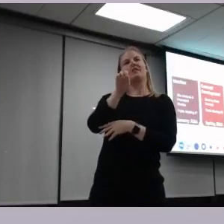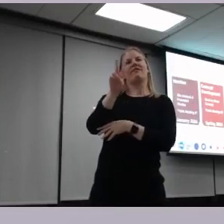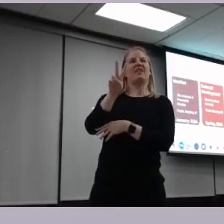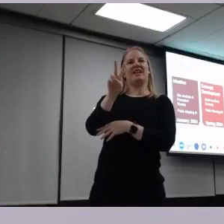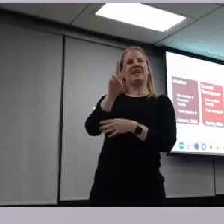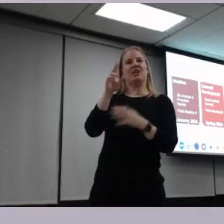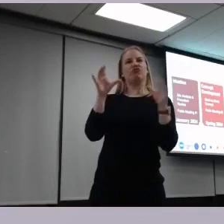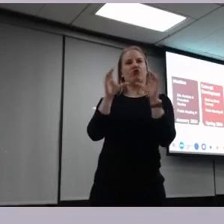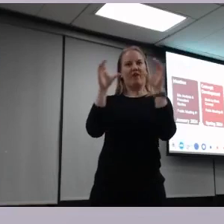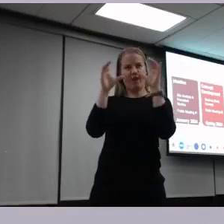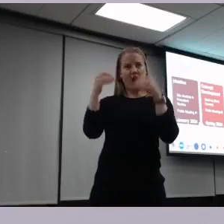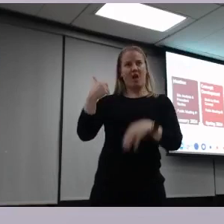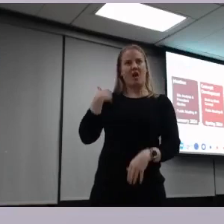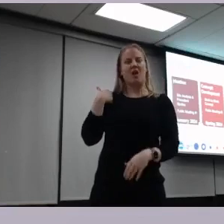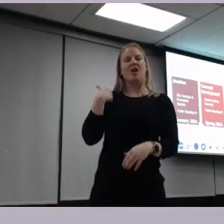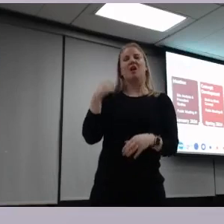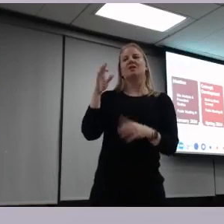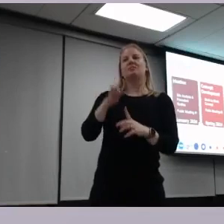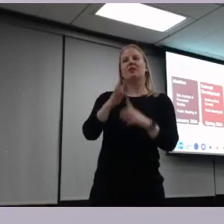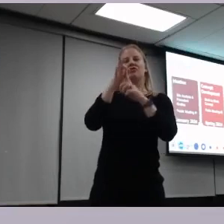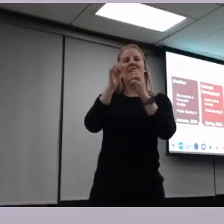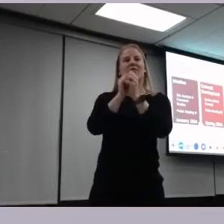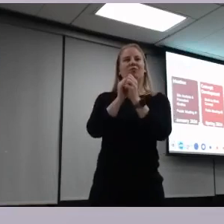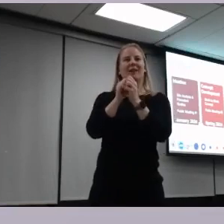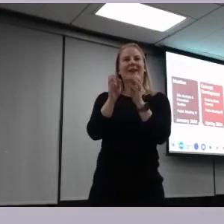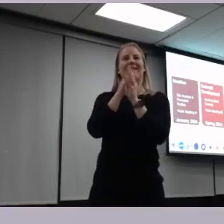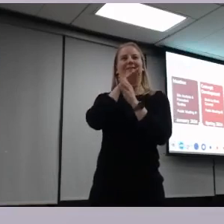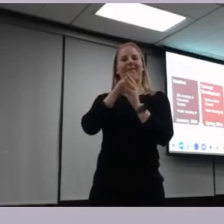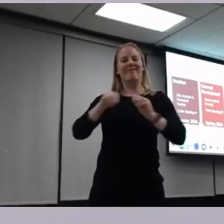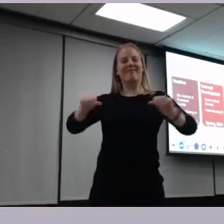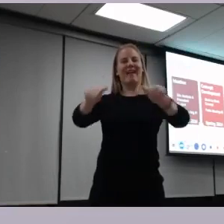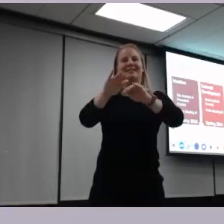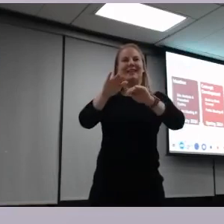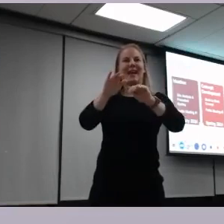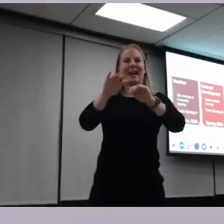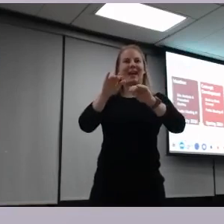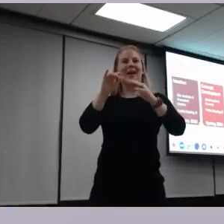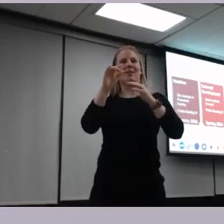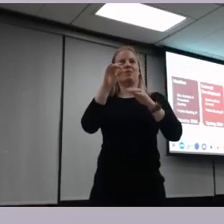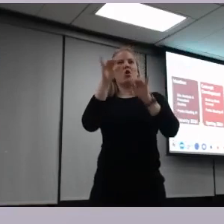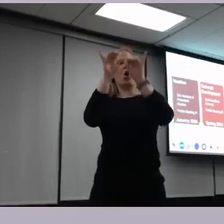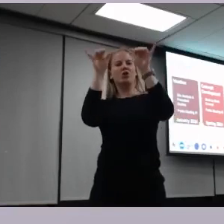They specialize in landscape architecture for urban design and architecture,